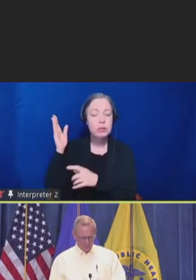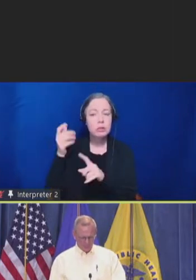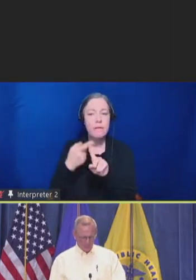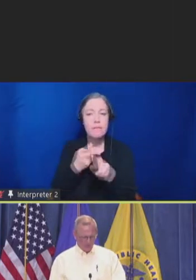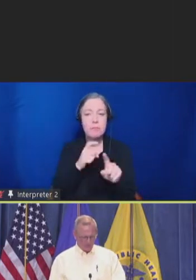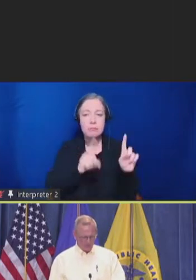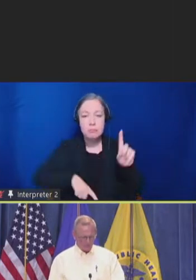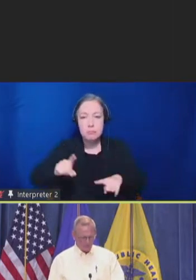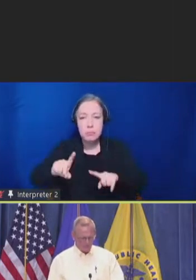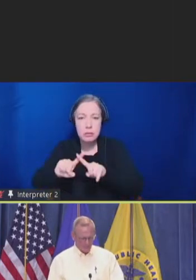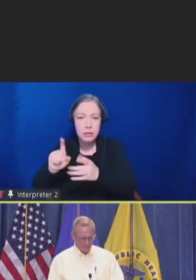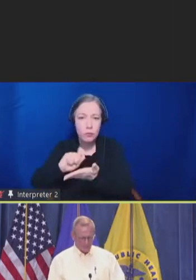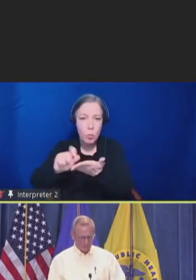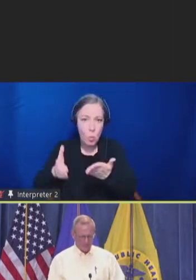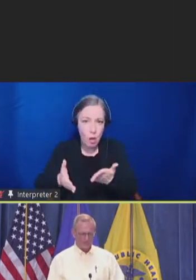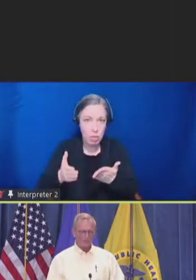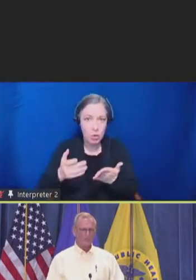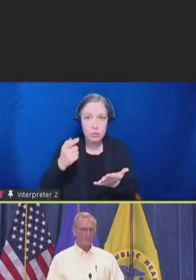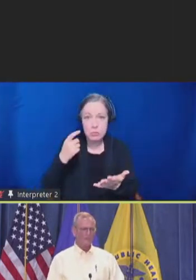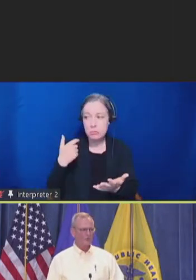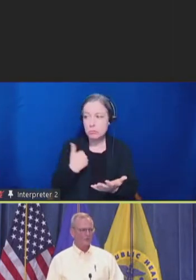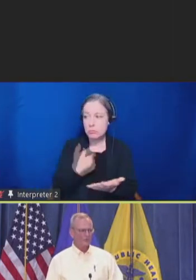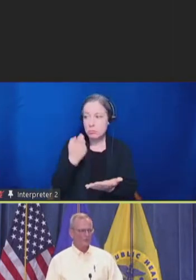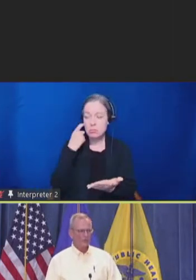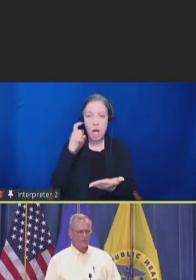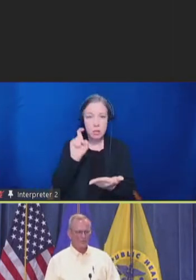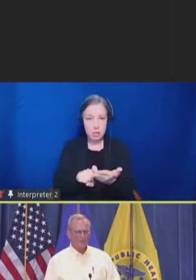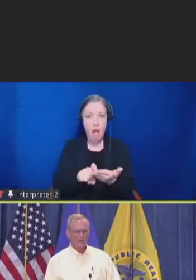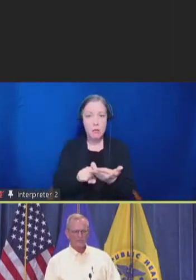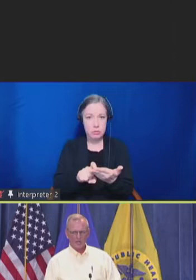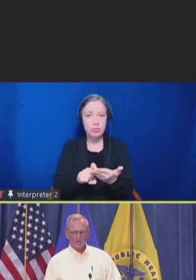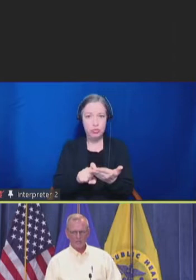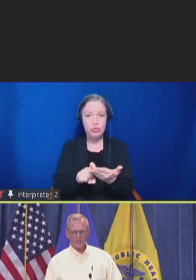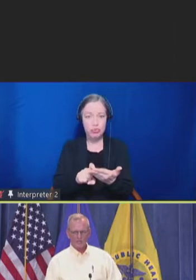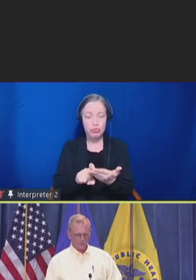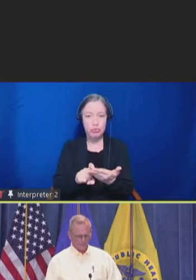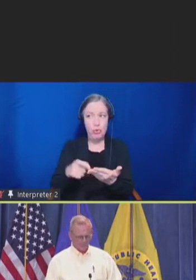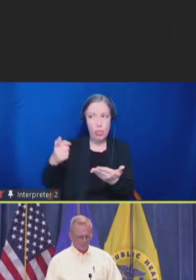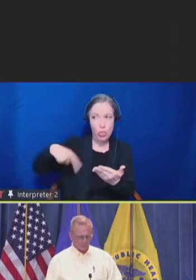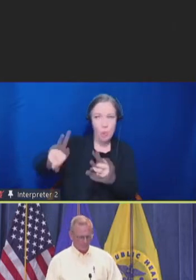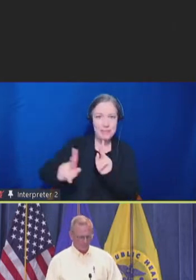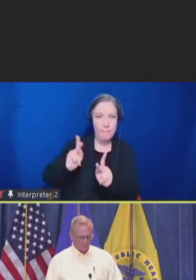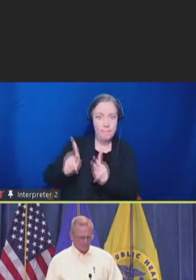And acknowledgement of those people are on the next slide that we will show.